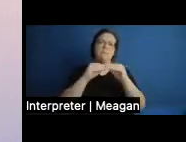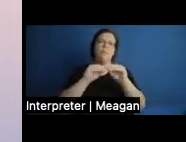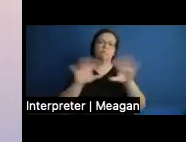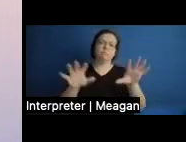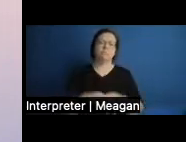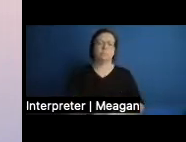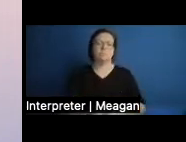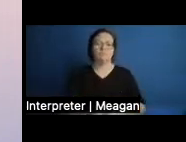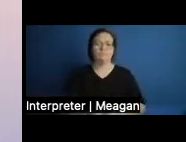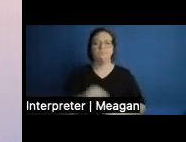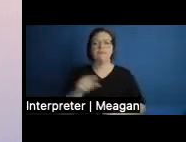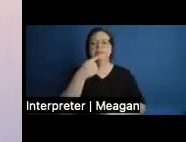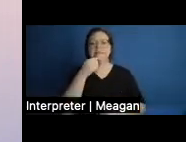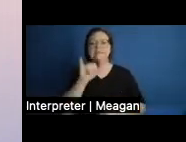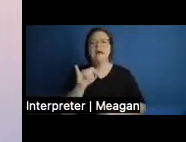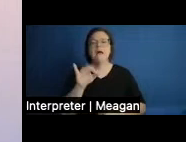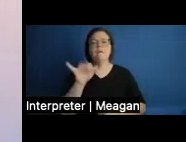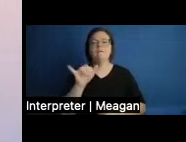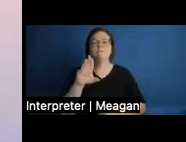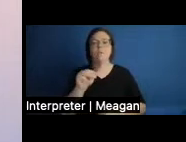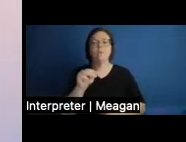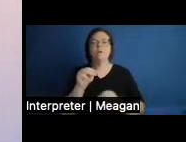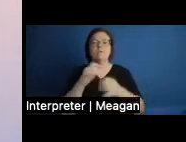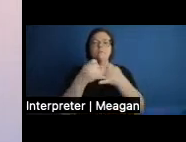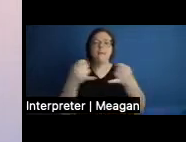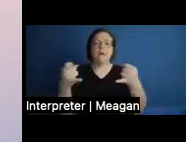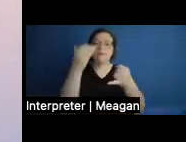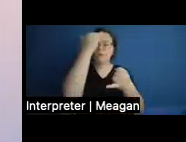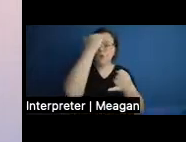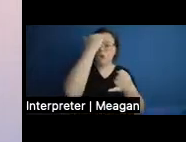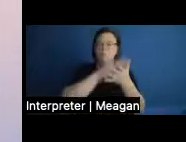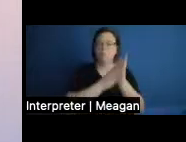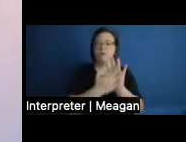it goes on to say that, “form marks the boundary in which knowledge comes to be knowable—necessity